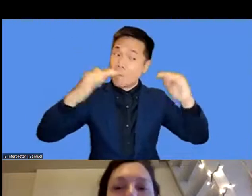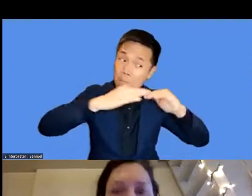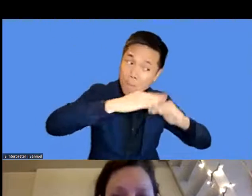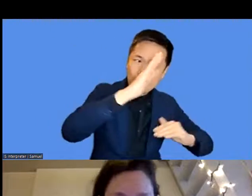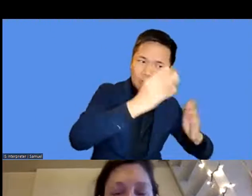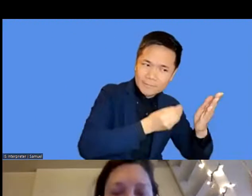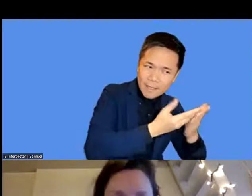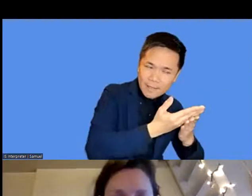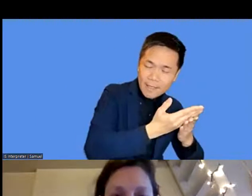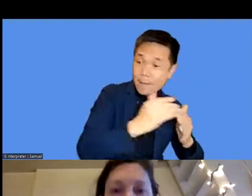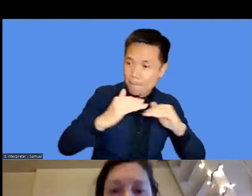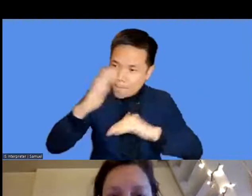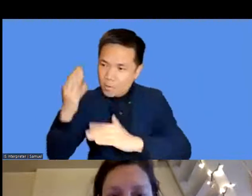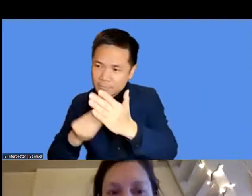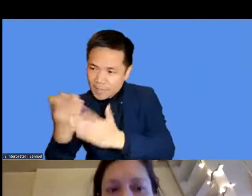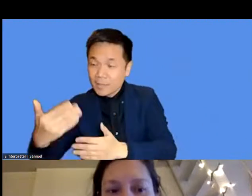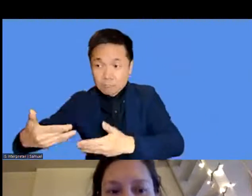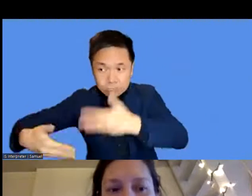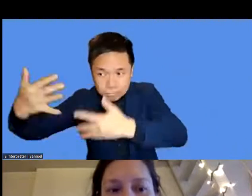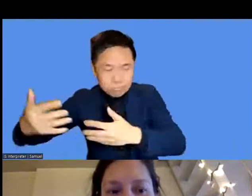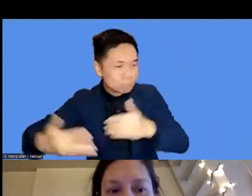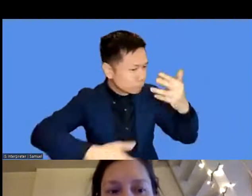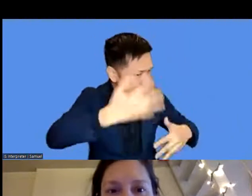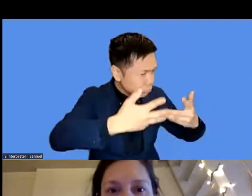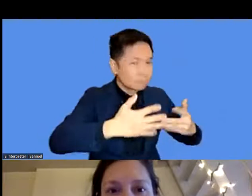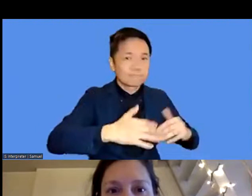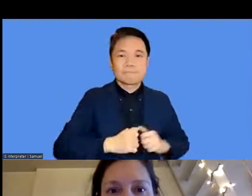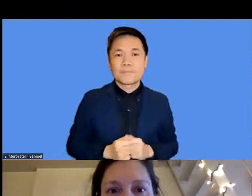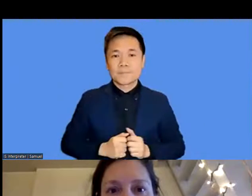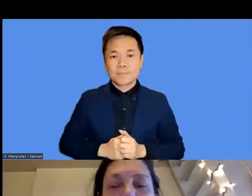A very short comment from my side.